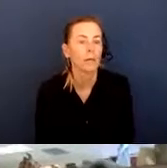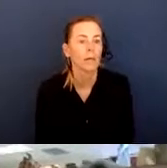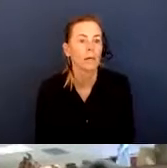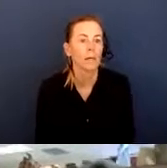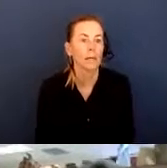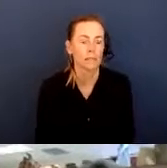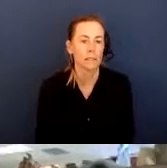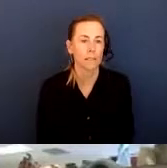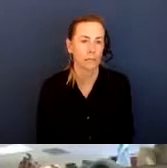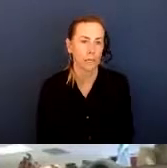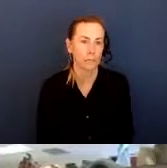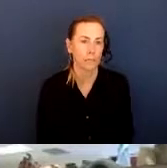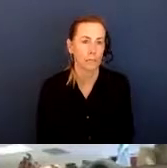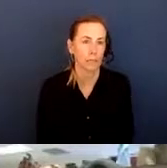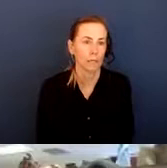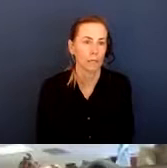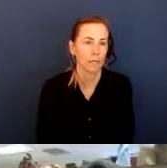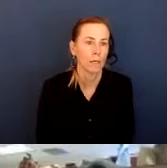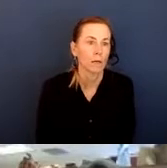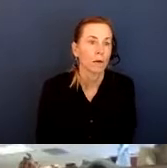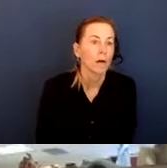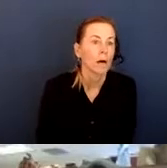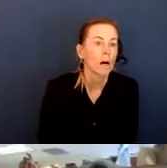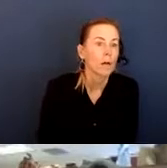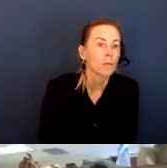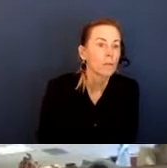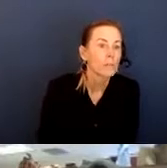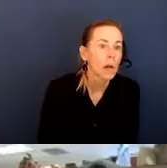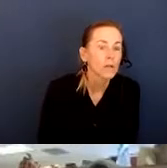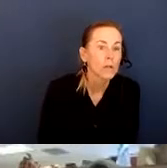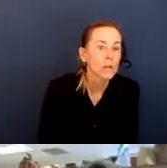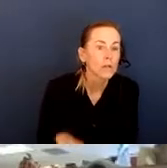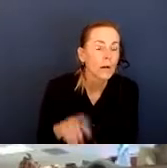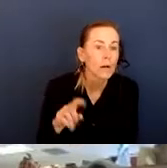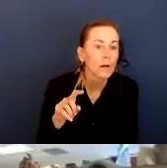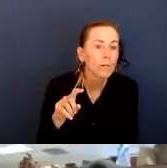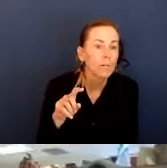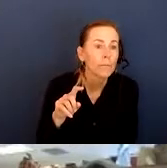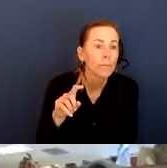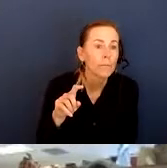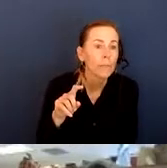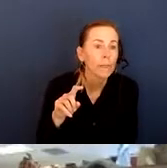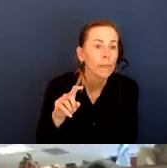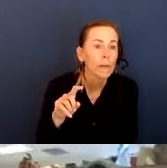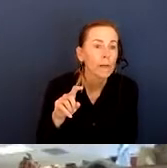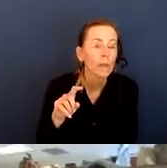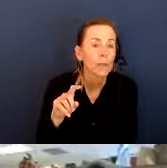Amy: Yes, Reina is also a U of A student and I believe she is in the interpreting program.